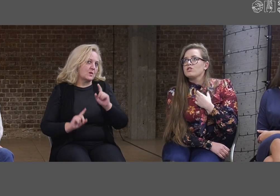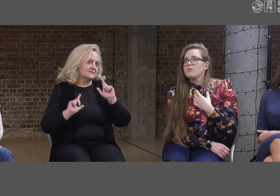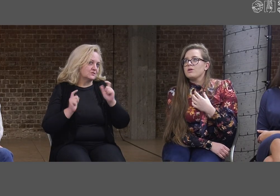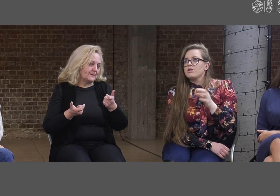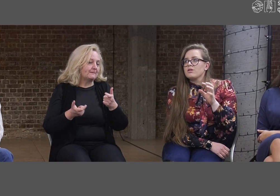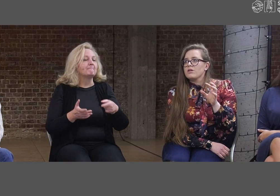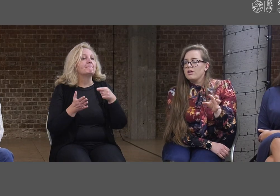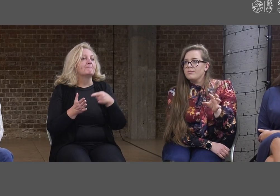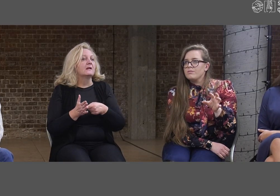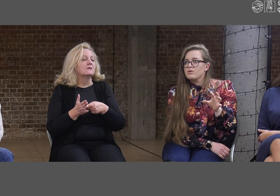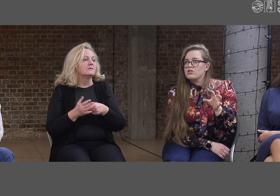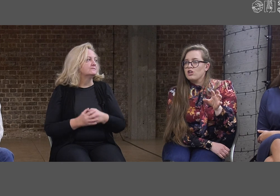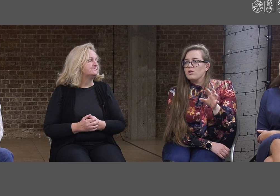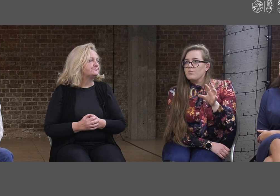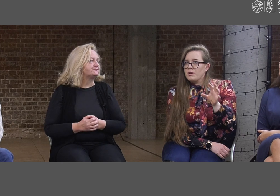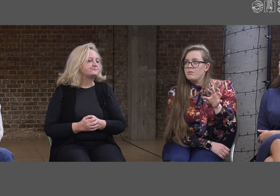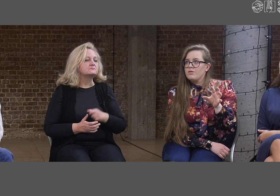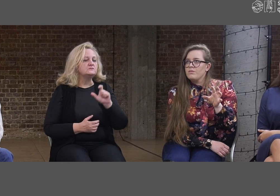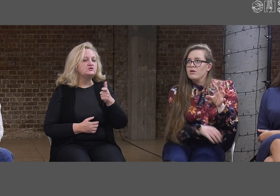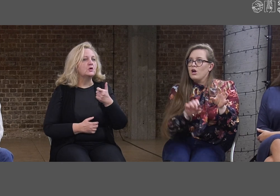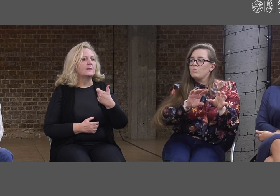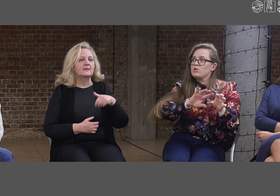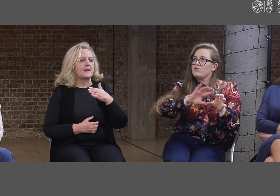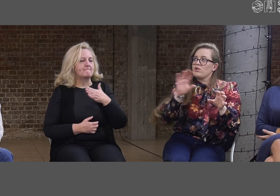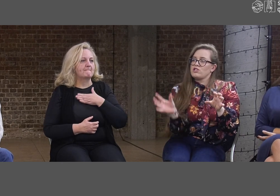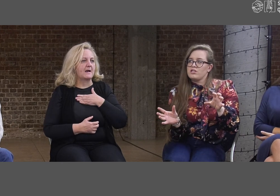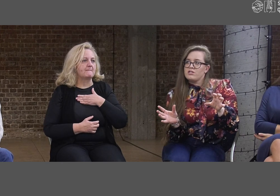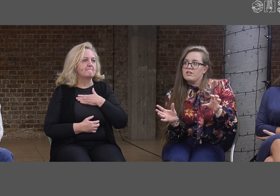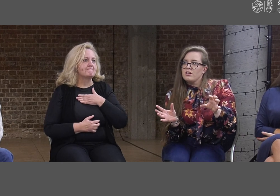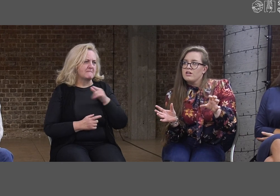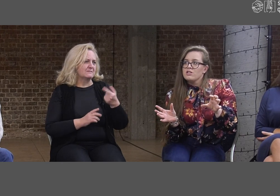to turn what we don't have turn into benefits,